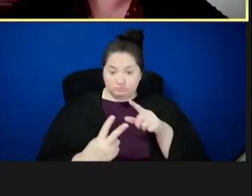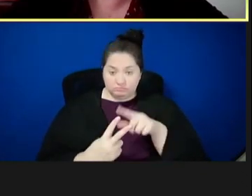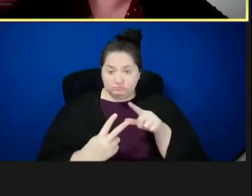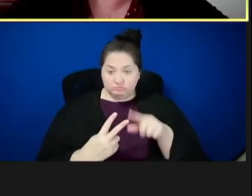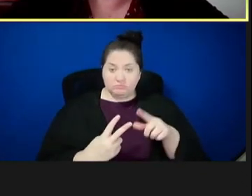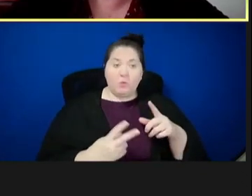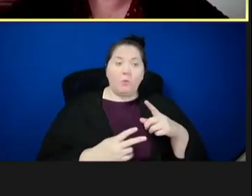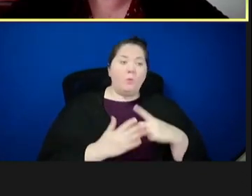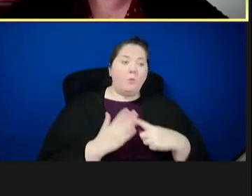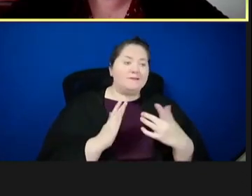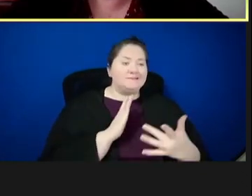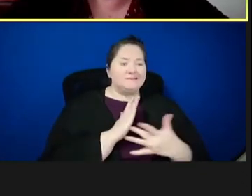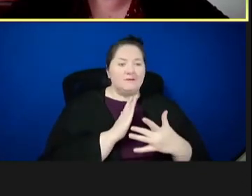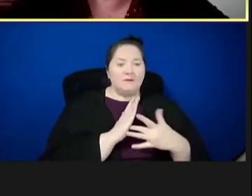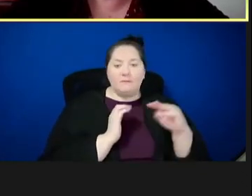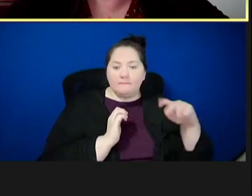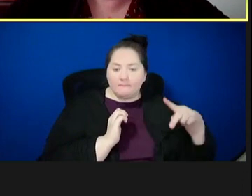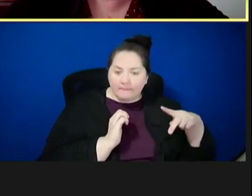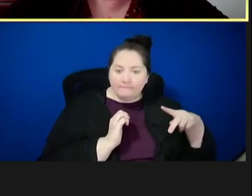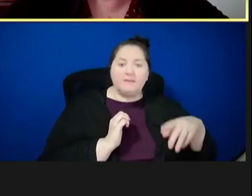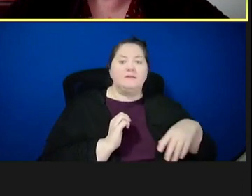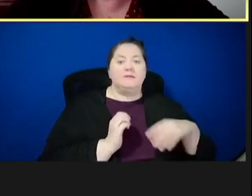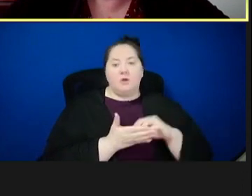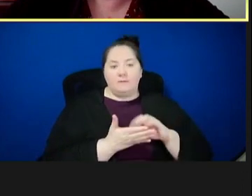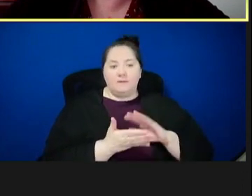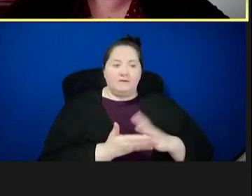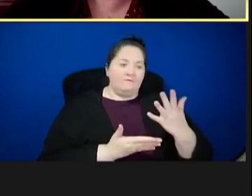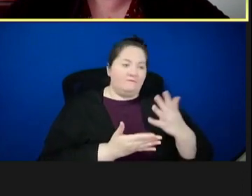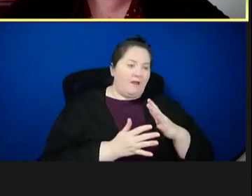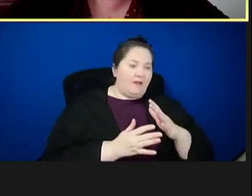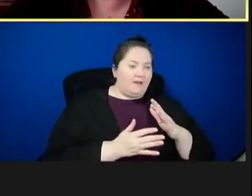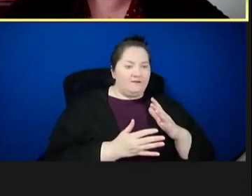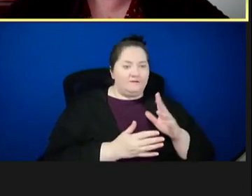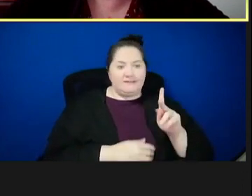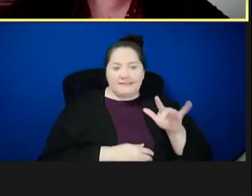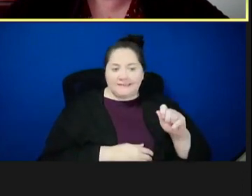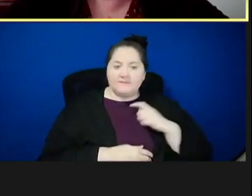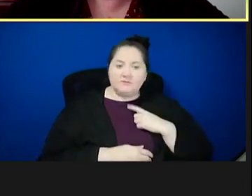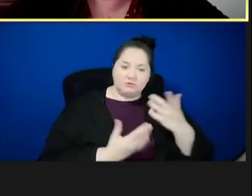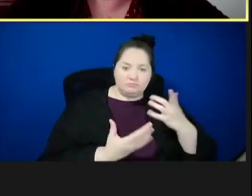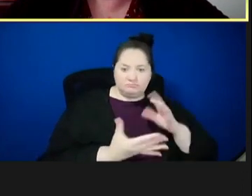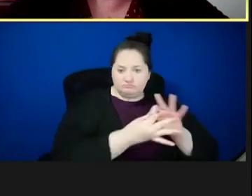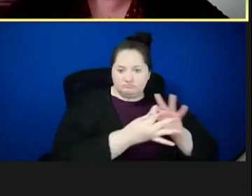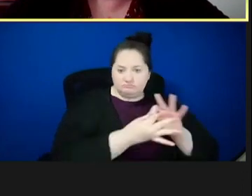mapping document with five keys to connectivity, a workbook for self-assessment for the EHRs,